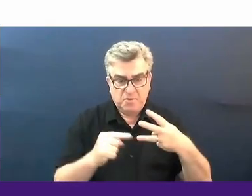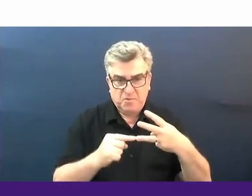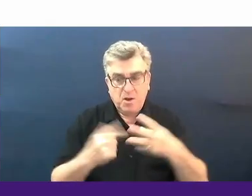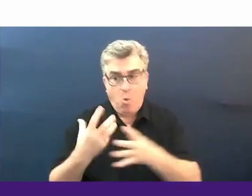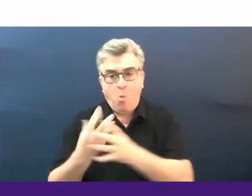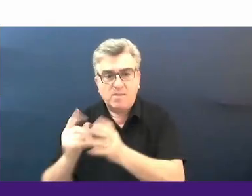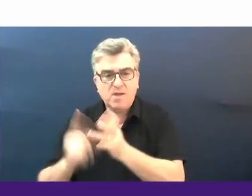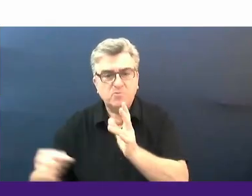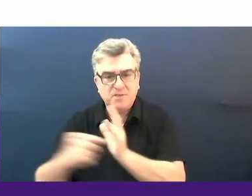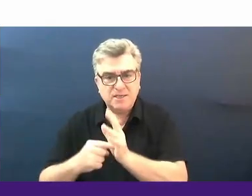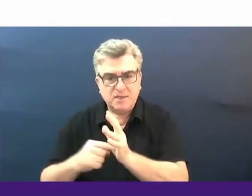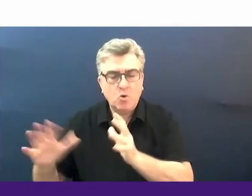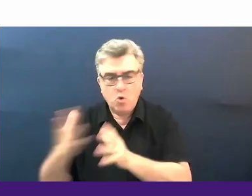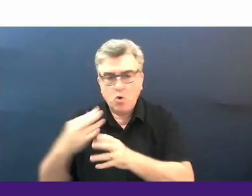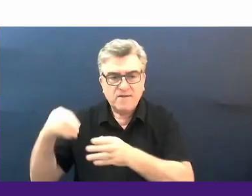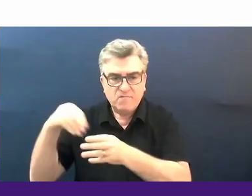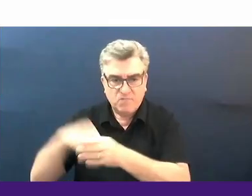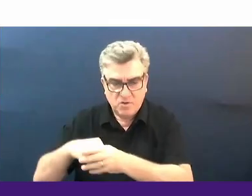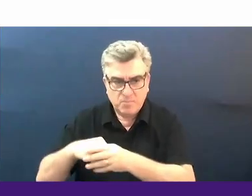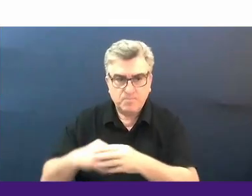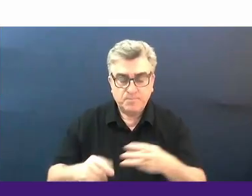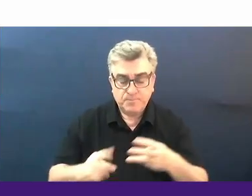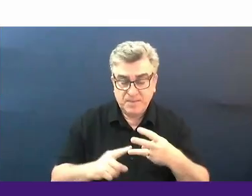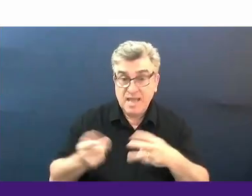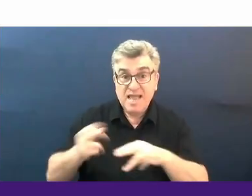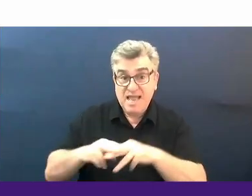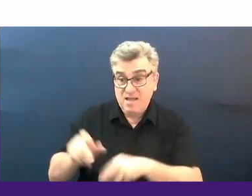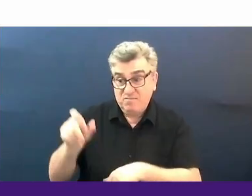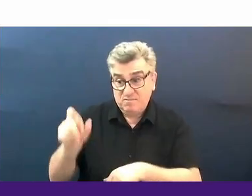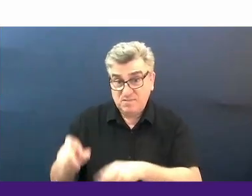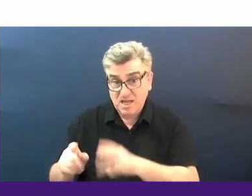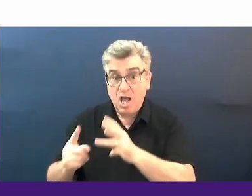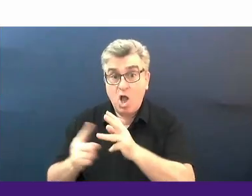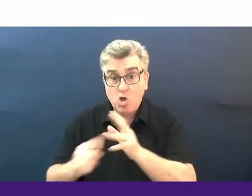OT felt that her approach wasn't going to be successful for the participant on the pilot,